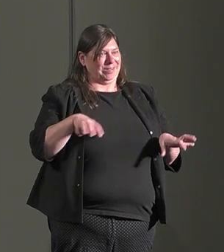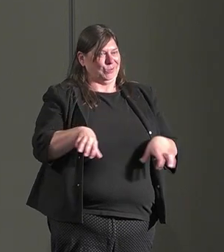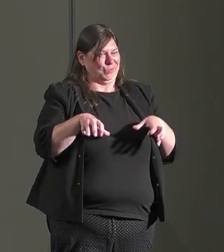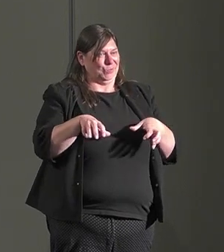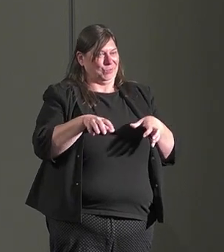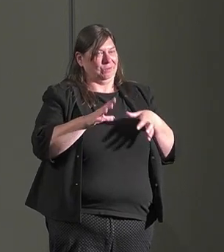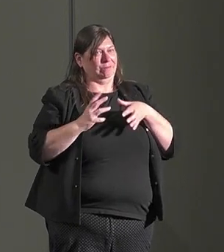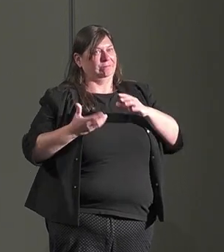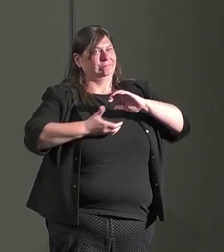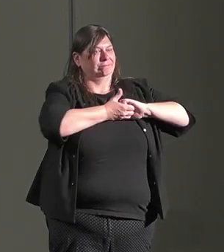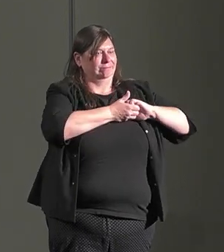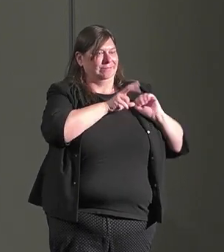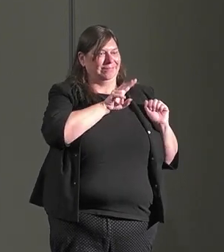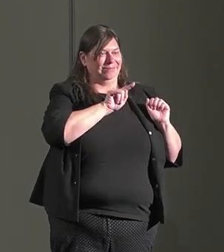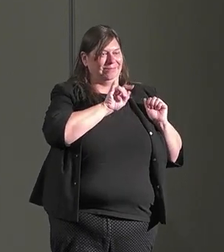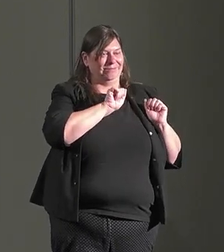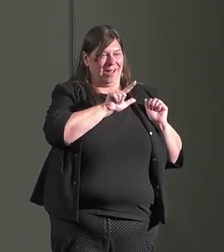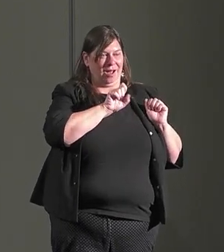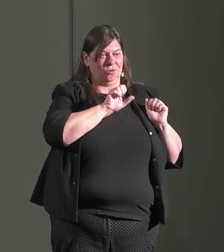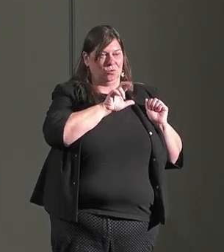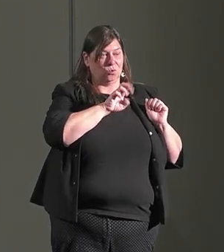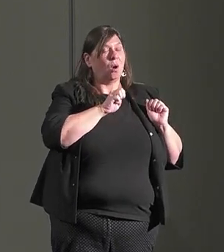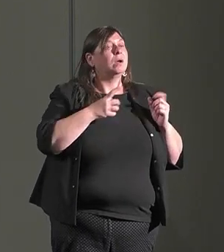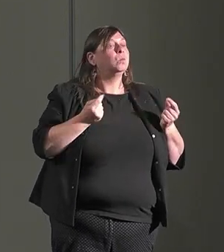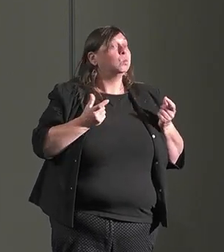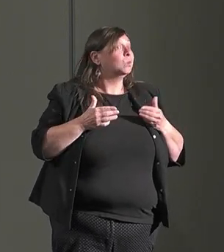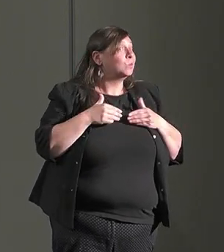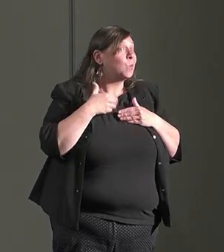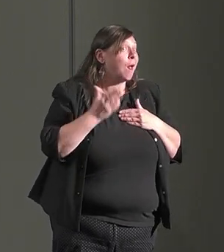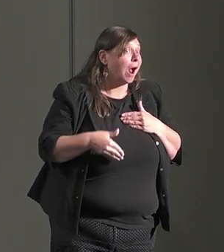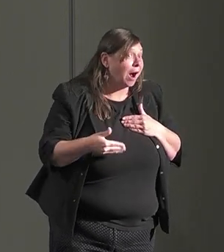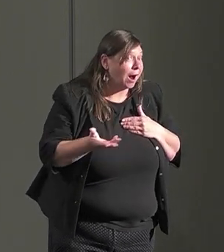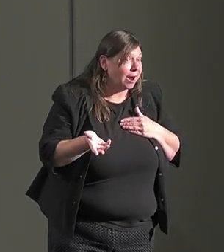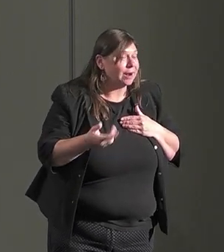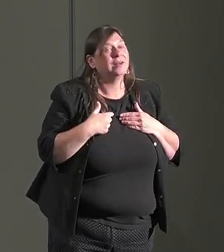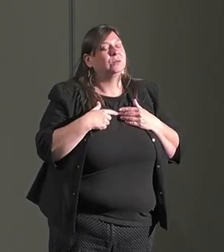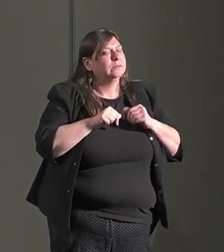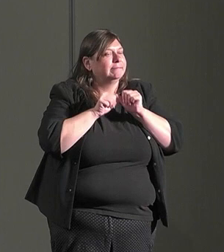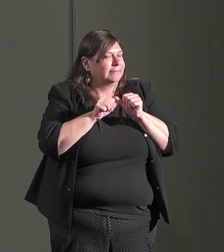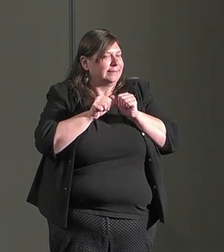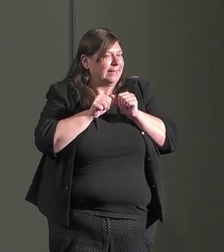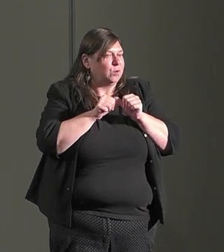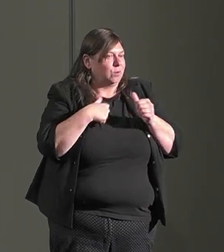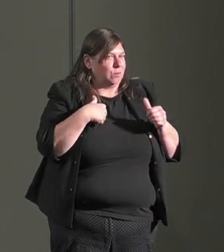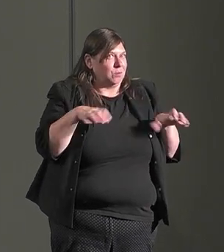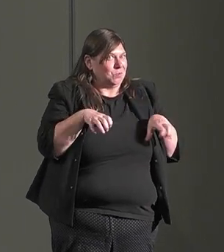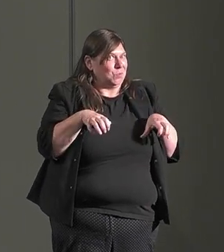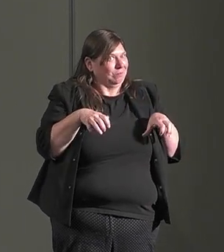VitalSource. What will we do next? We will continue to do what we're doing and do more